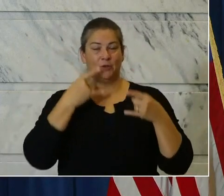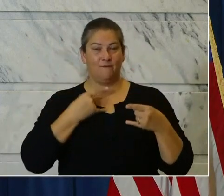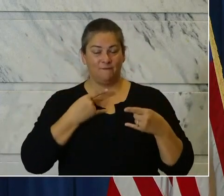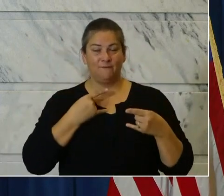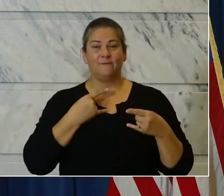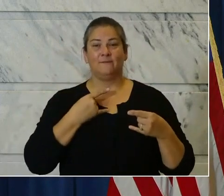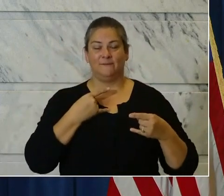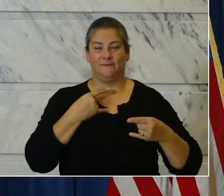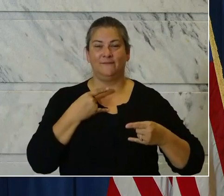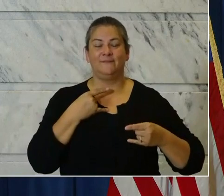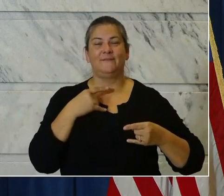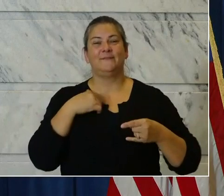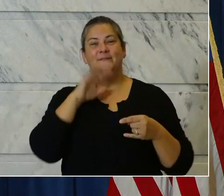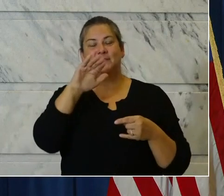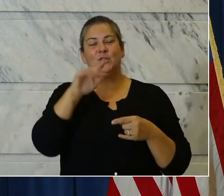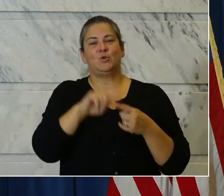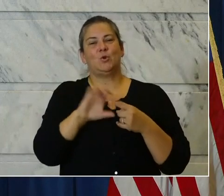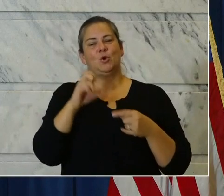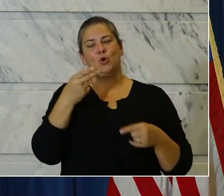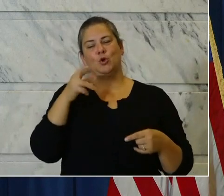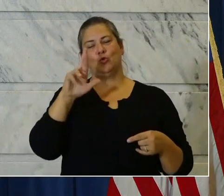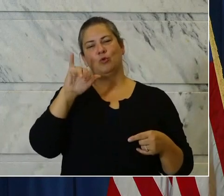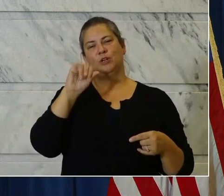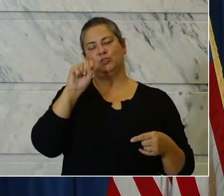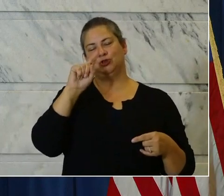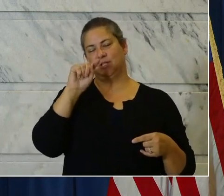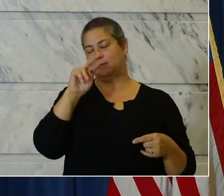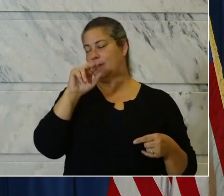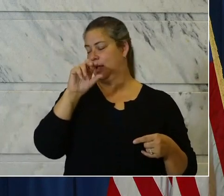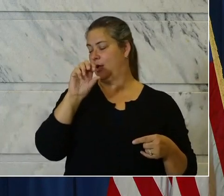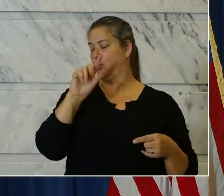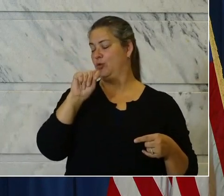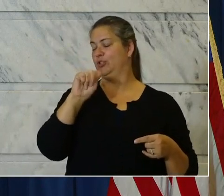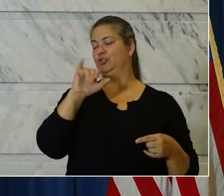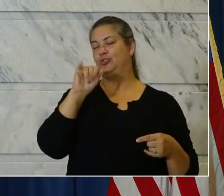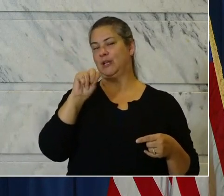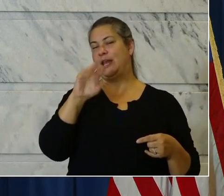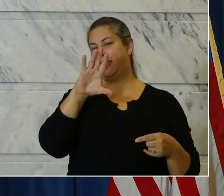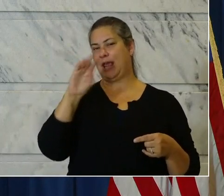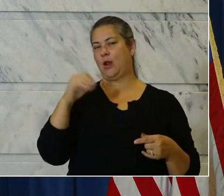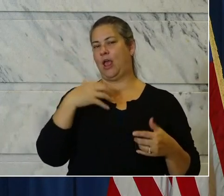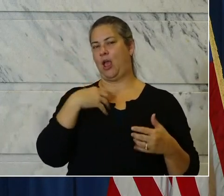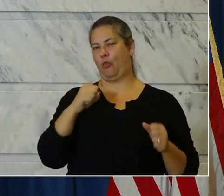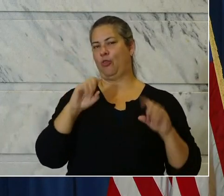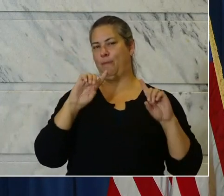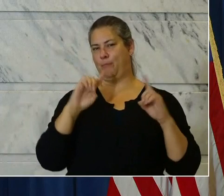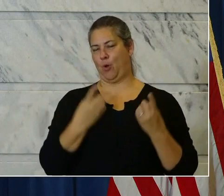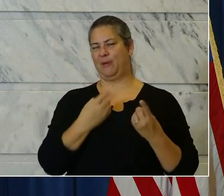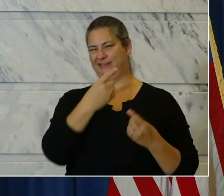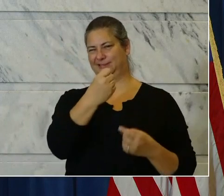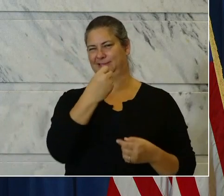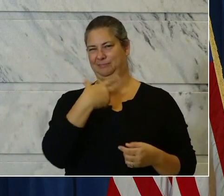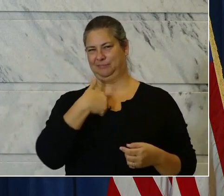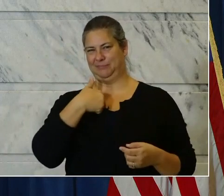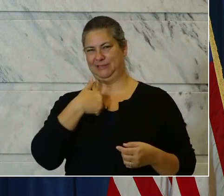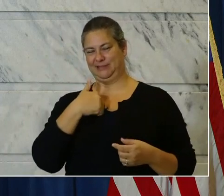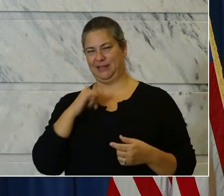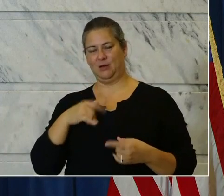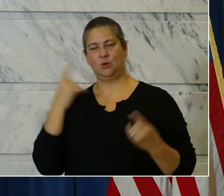AFTERNOON EVERYONE IT'S A TAKE OFF THIS MASS. ON TO SHOT OUT TO THE CHRISTIAN COUNTY HEALTH DEPARTMENT WE SENT THIS TO ME